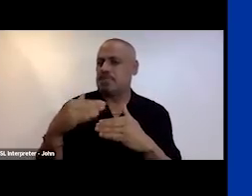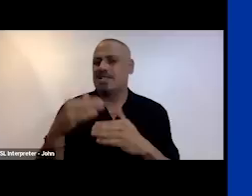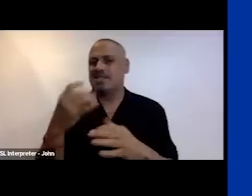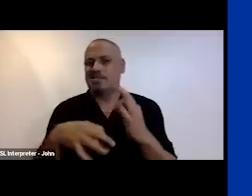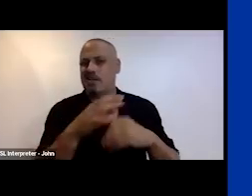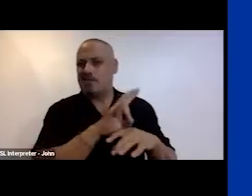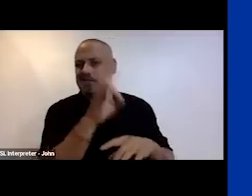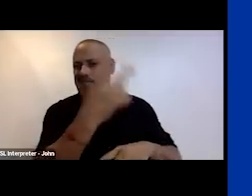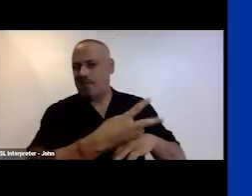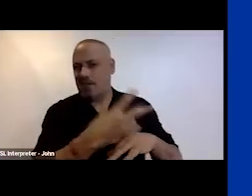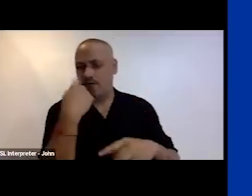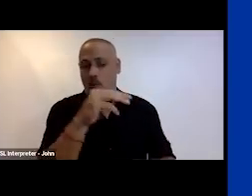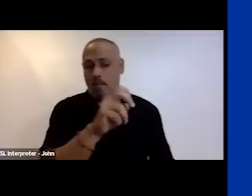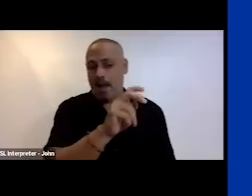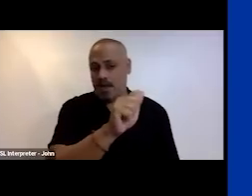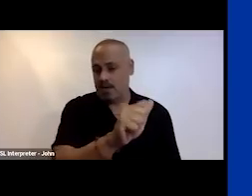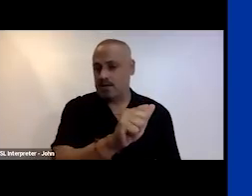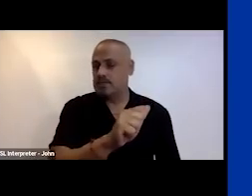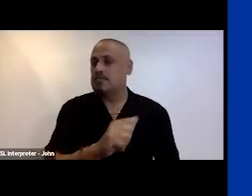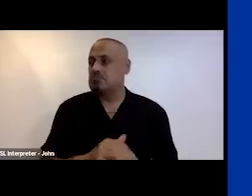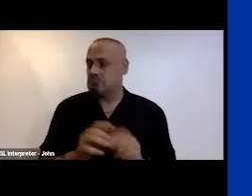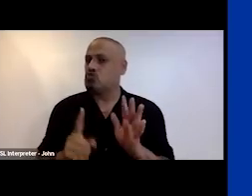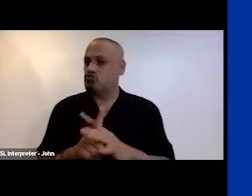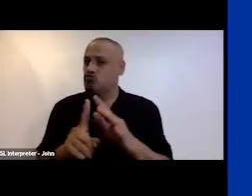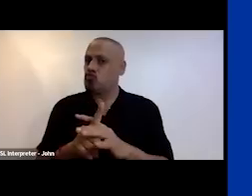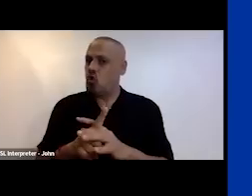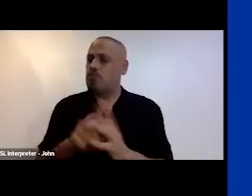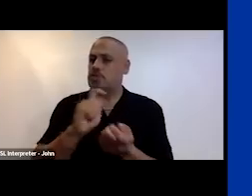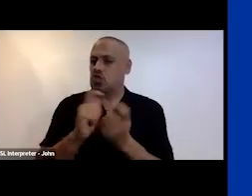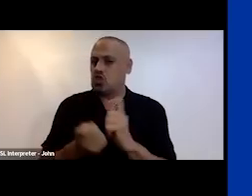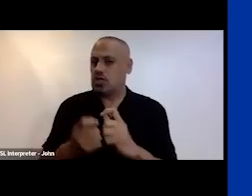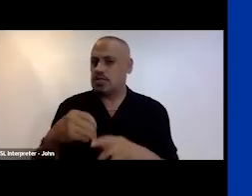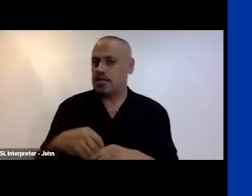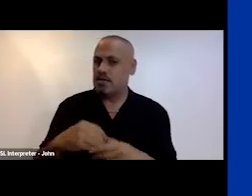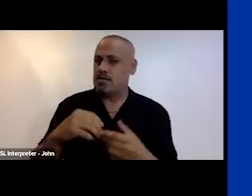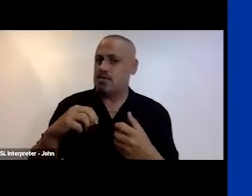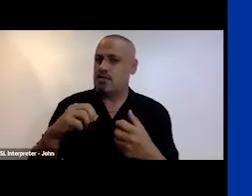which is what you have for mania. And it does show up with changes in problems of someone's functioning,